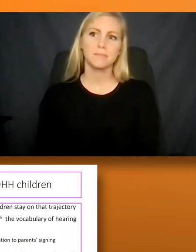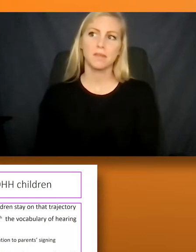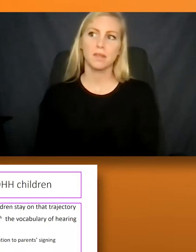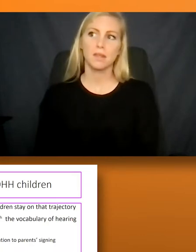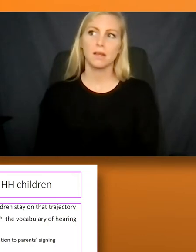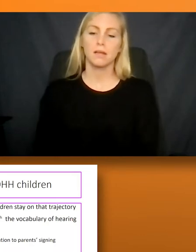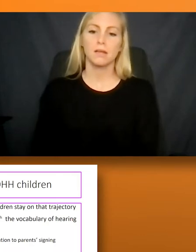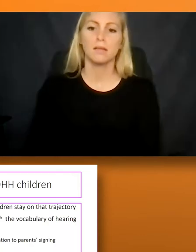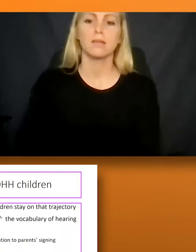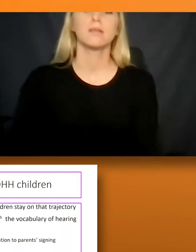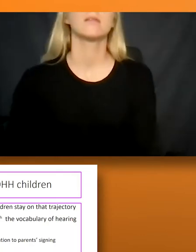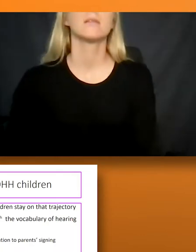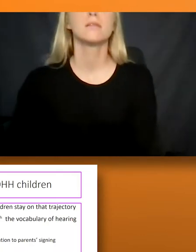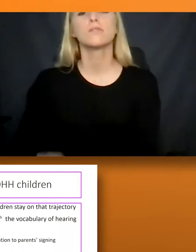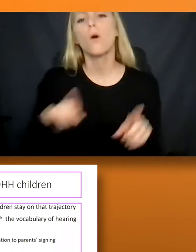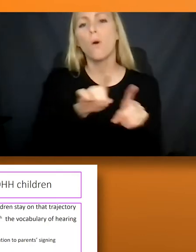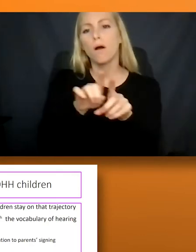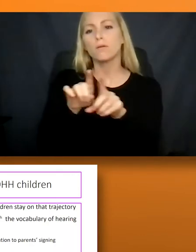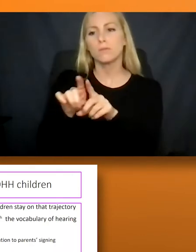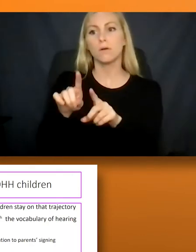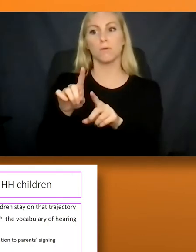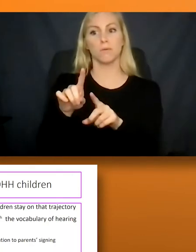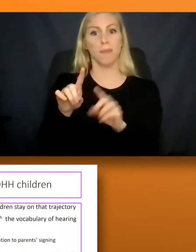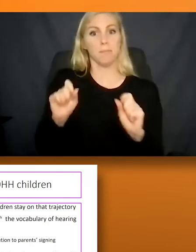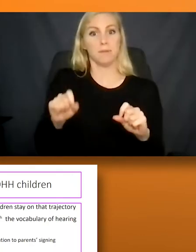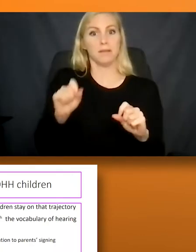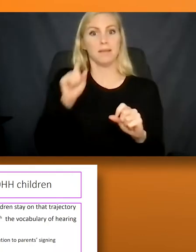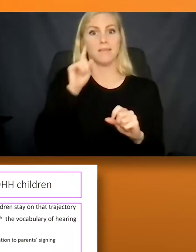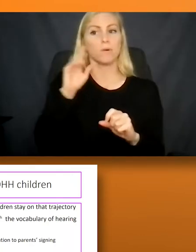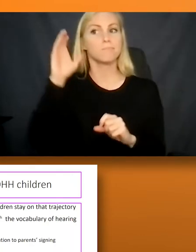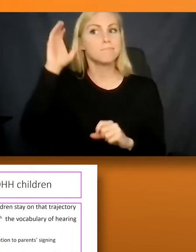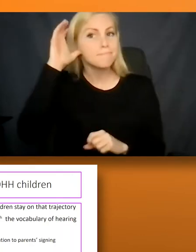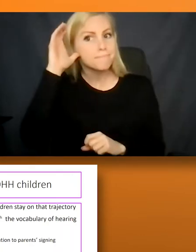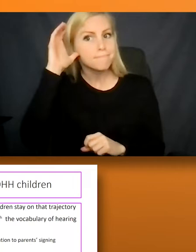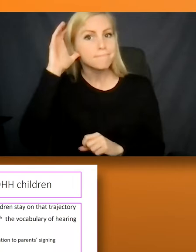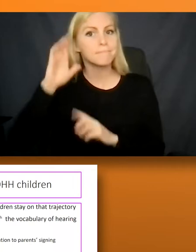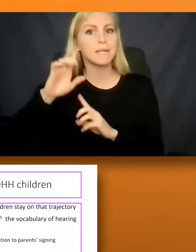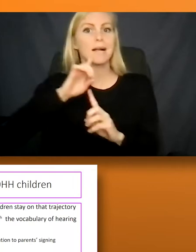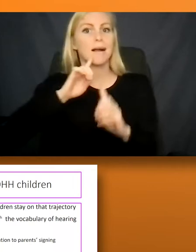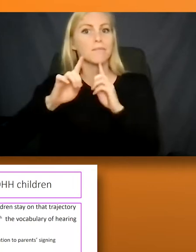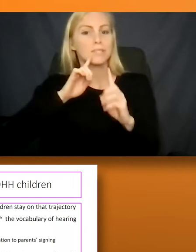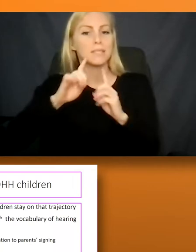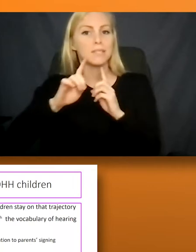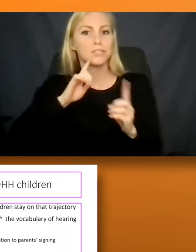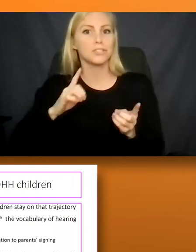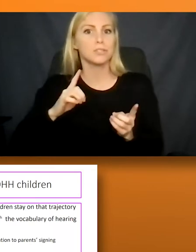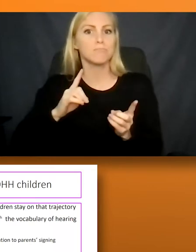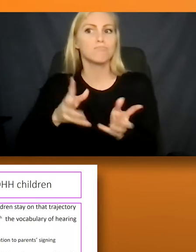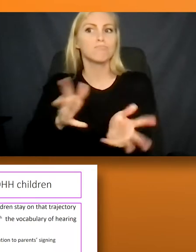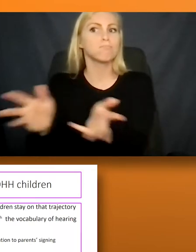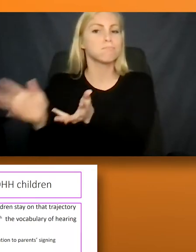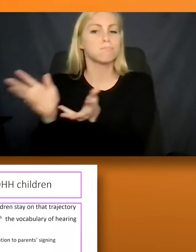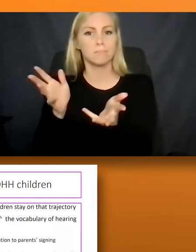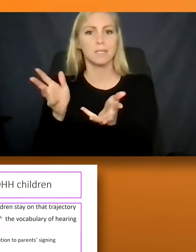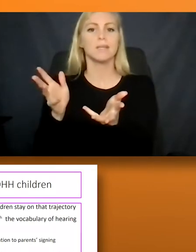And then also that inability to overhear conversation. So just the amount of vocabulary that's coming in